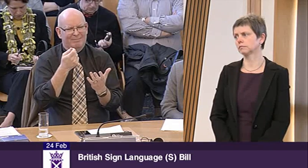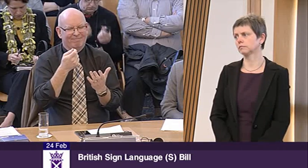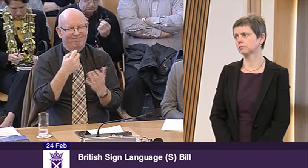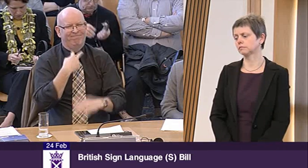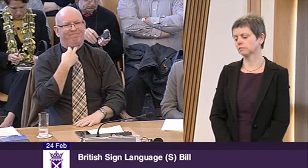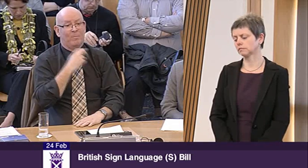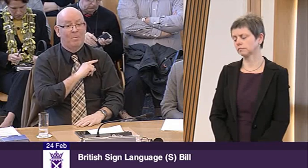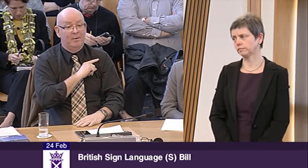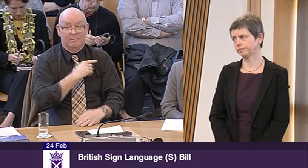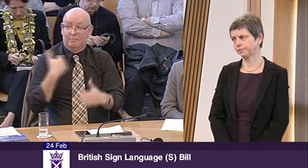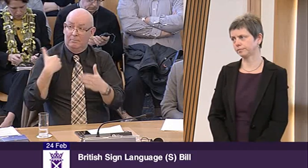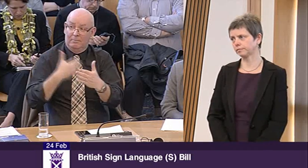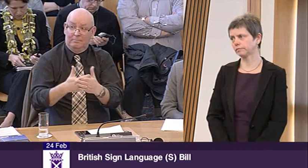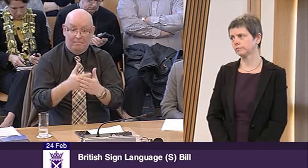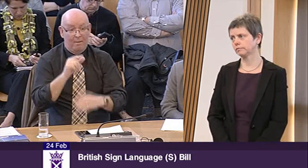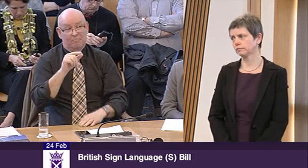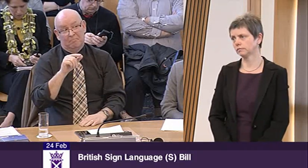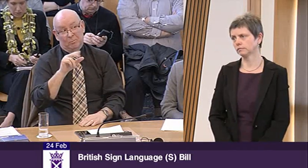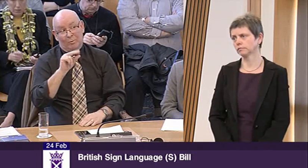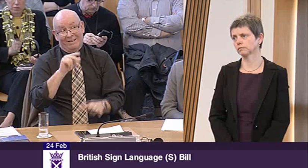tokenistic recognition of BSL and there was a great deal of disappointment in the community